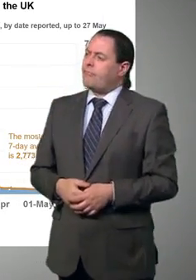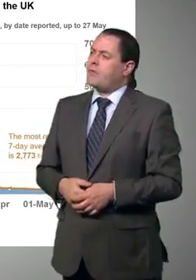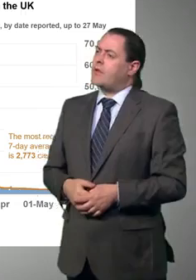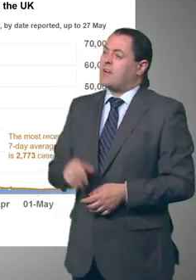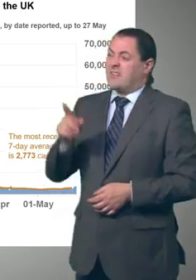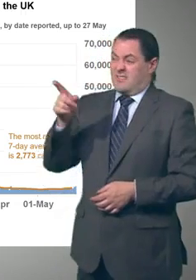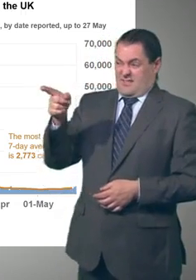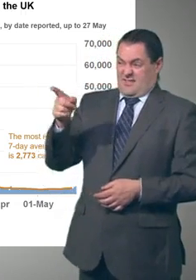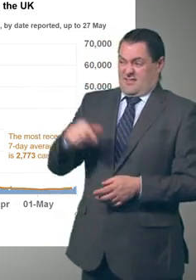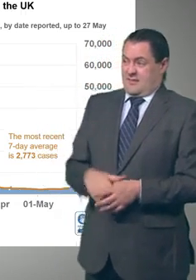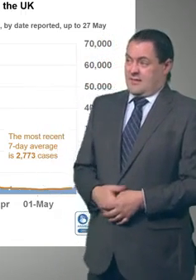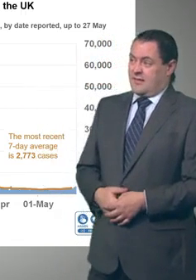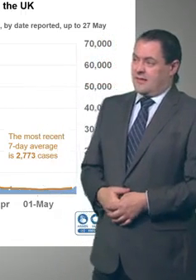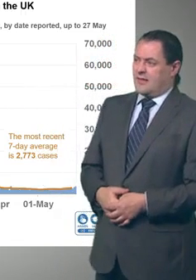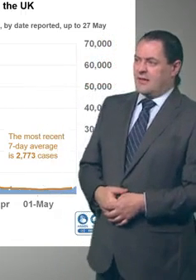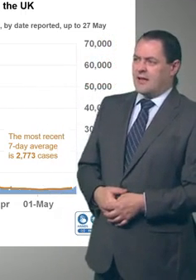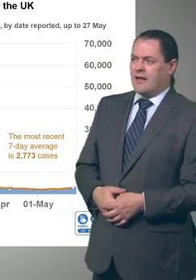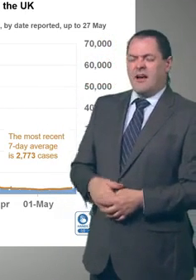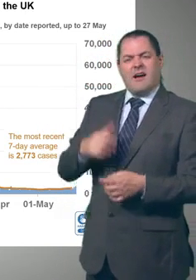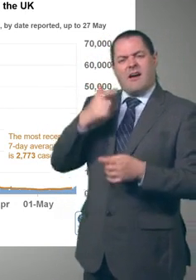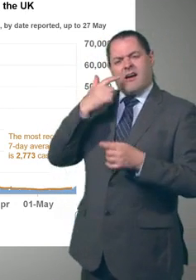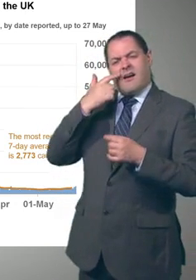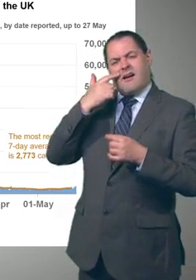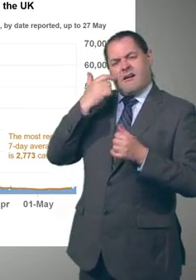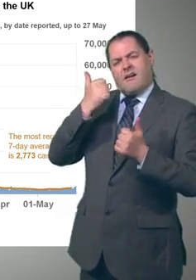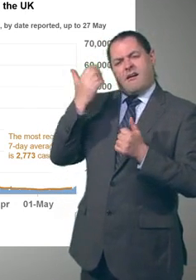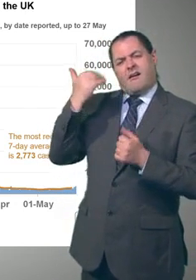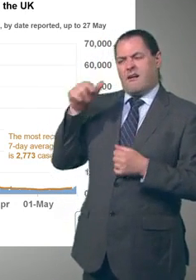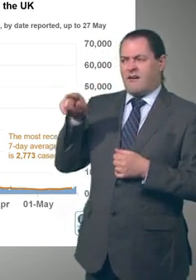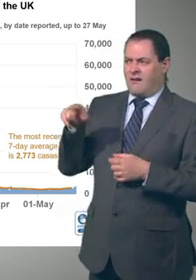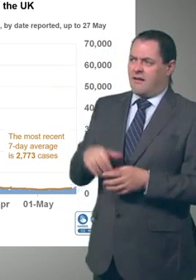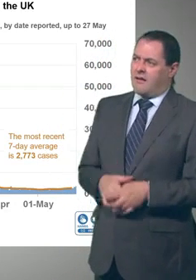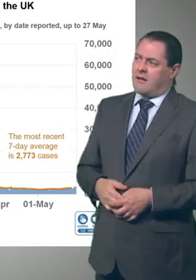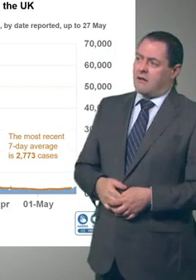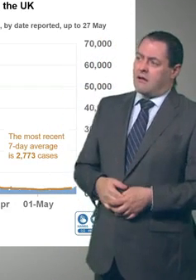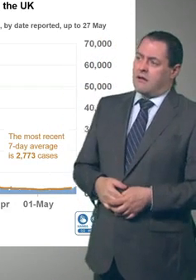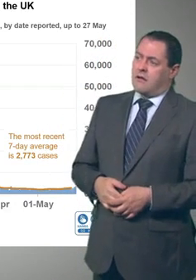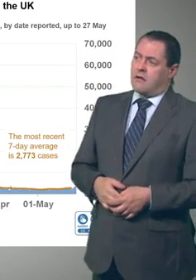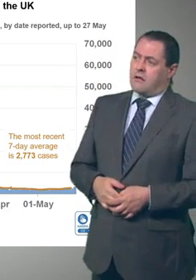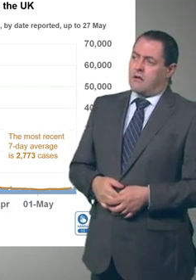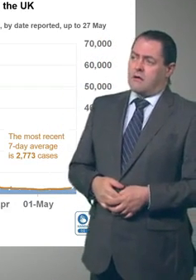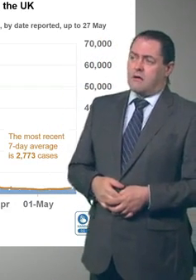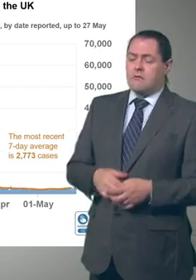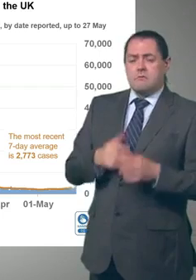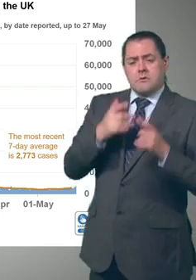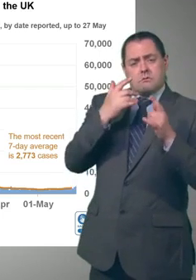see on this side, which we've seen before is the number of people whether this be